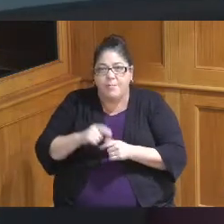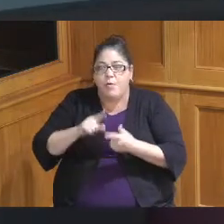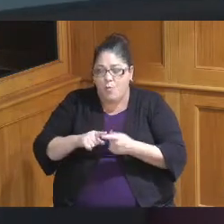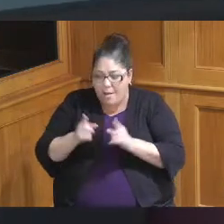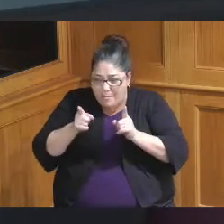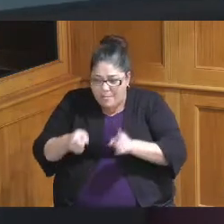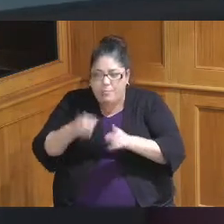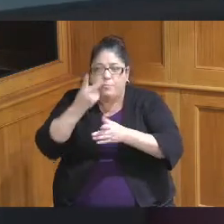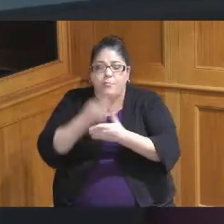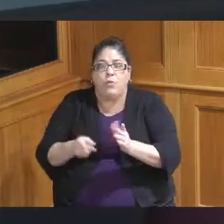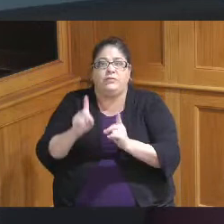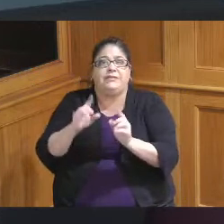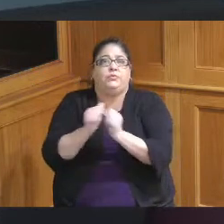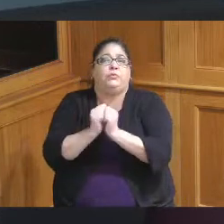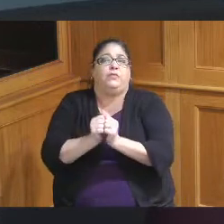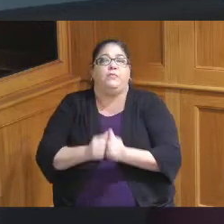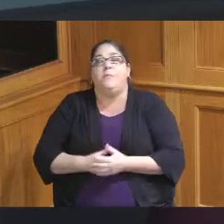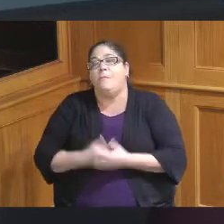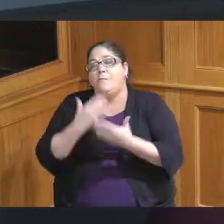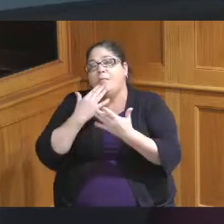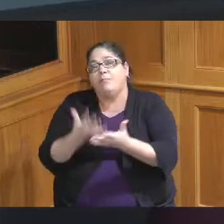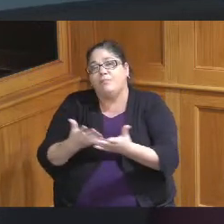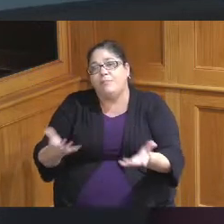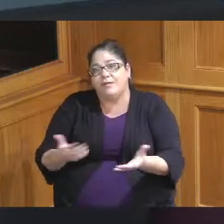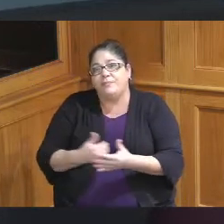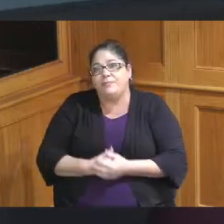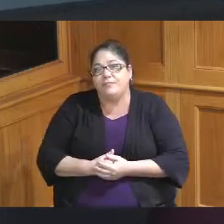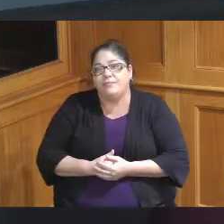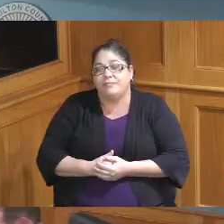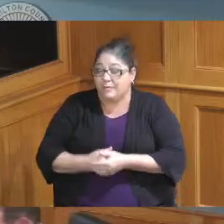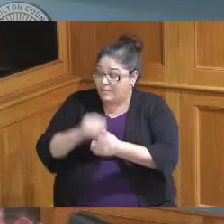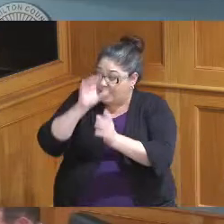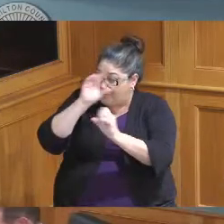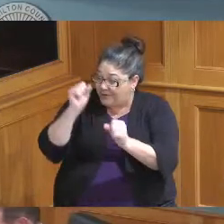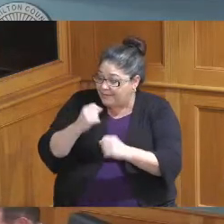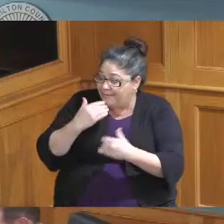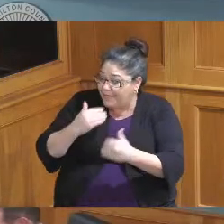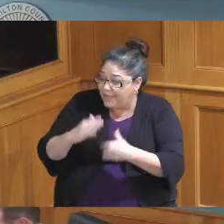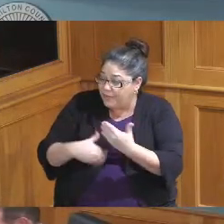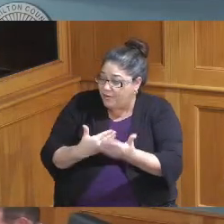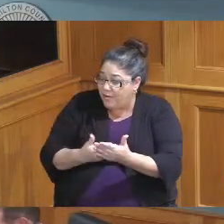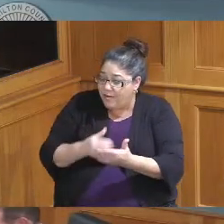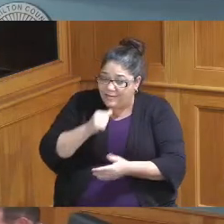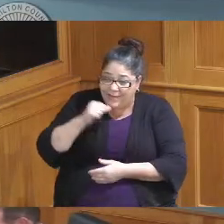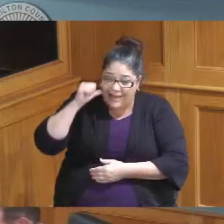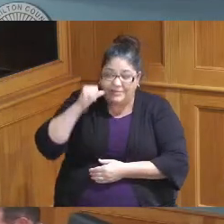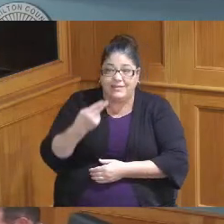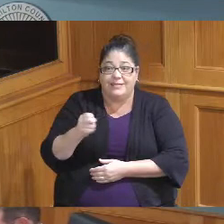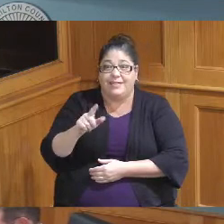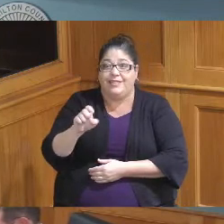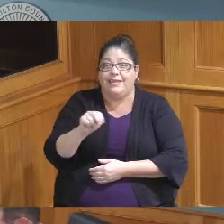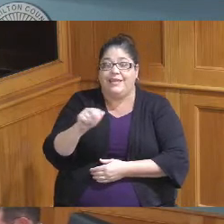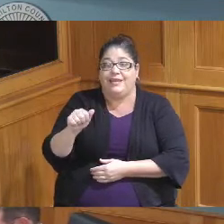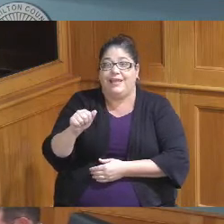thank you so much thank you for all you do and Helena yesterday was given the the super hero